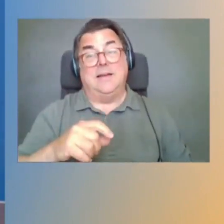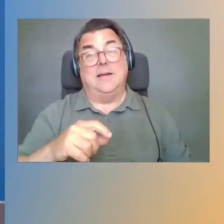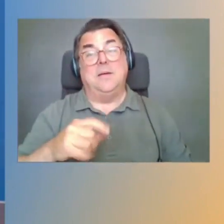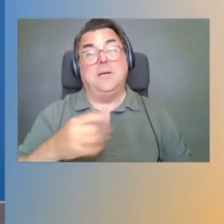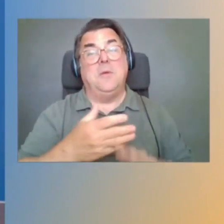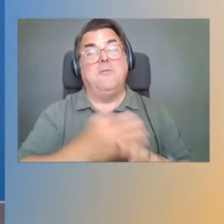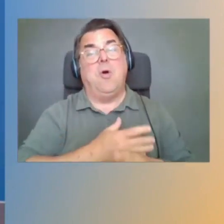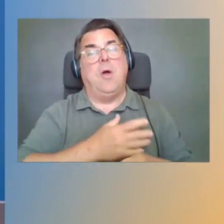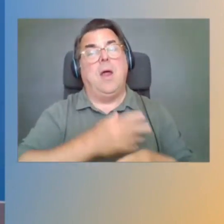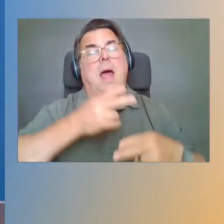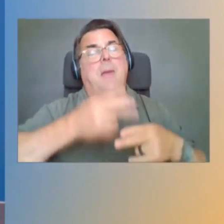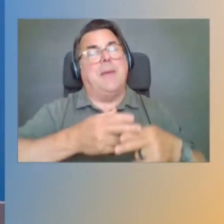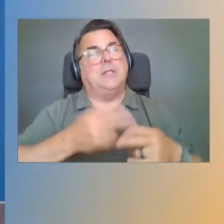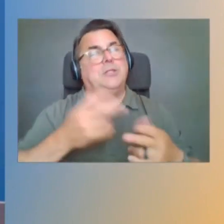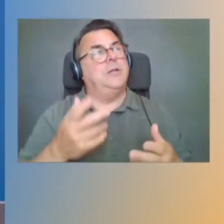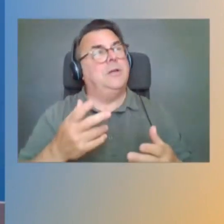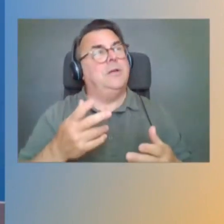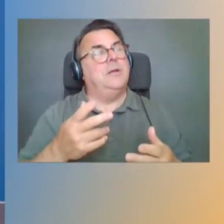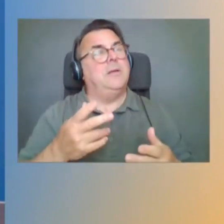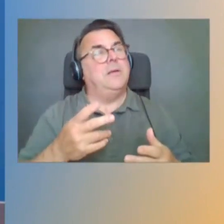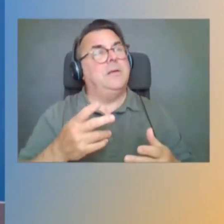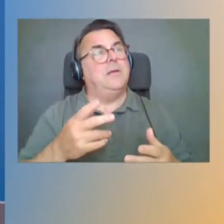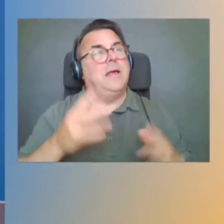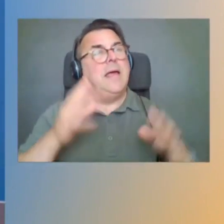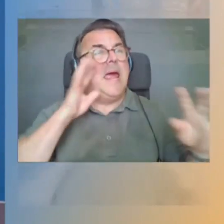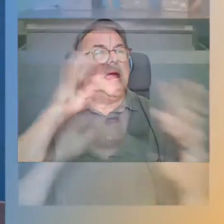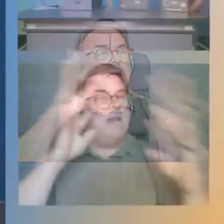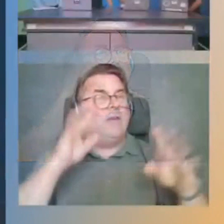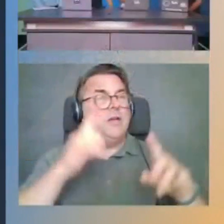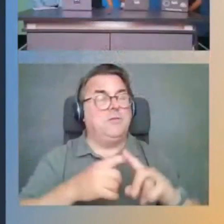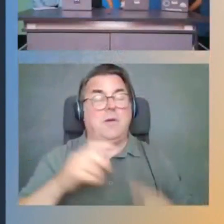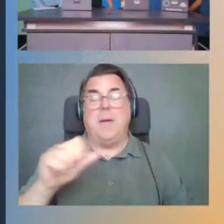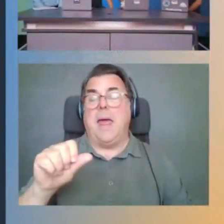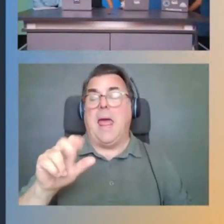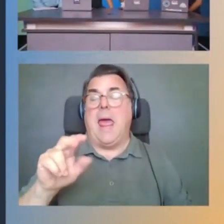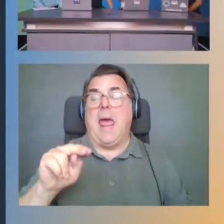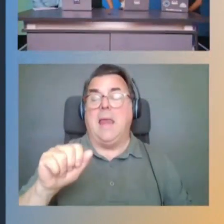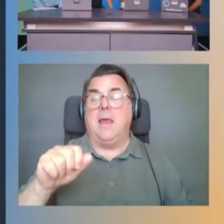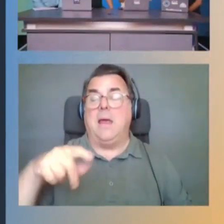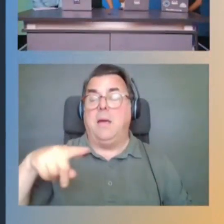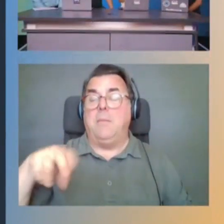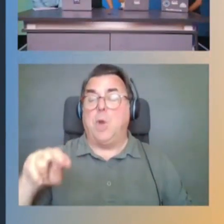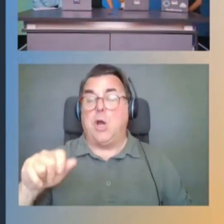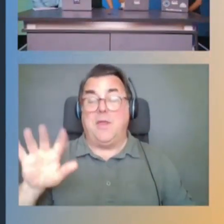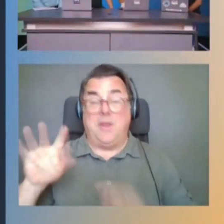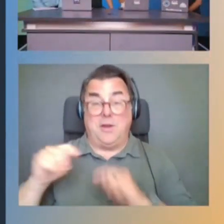the pace of innovation from the Annapurna team and we've been talking about the Graviton processor here today,